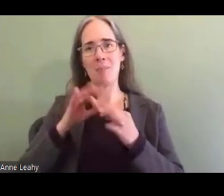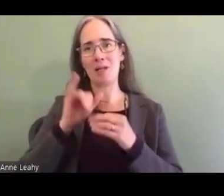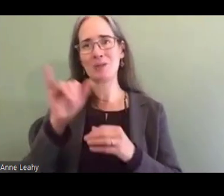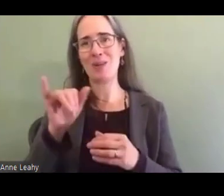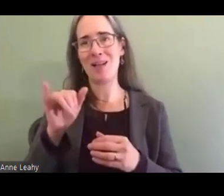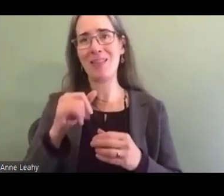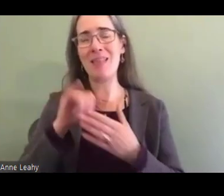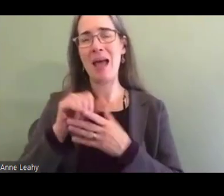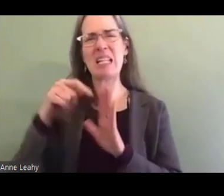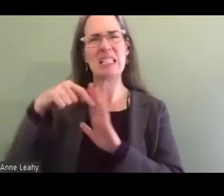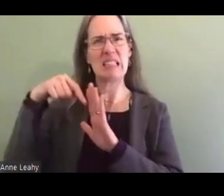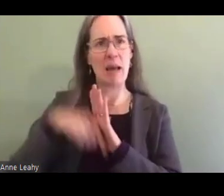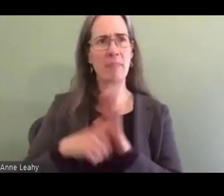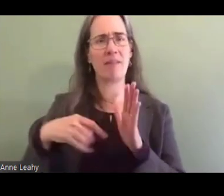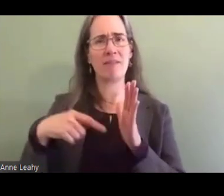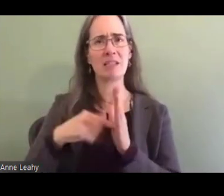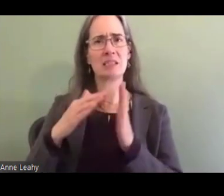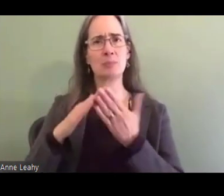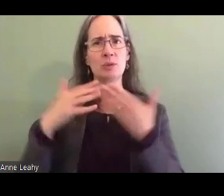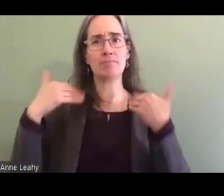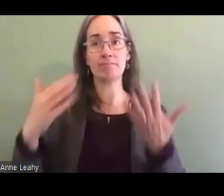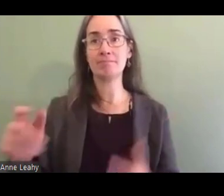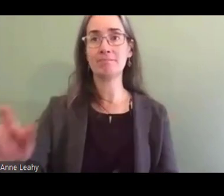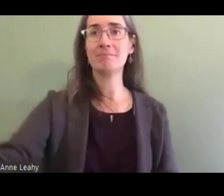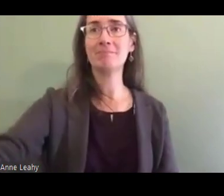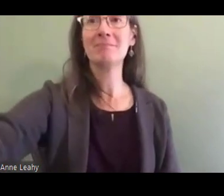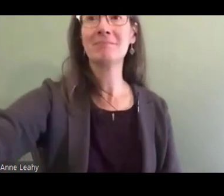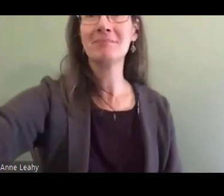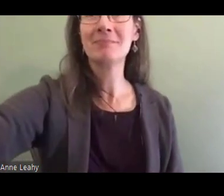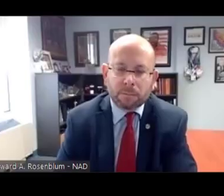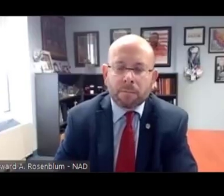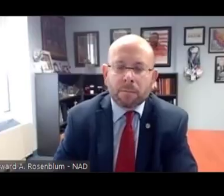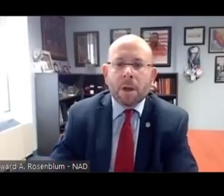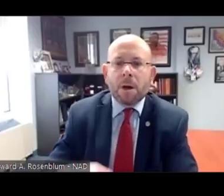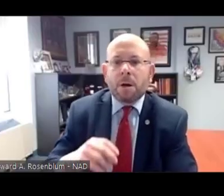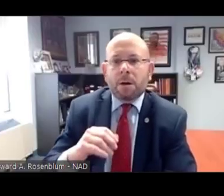the depth of this community.